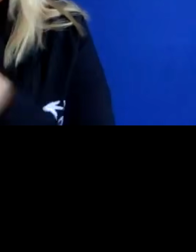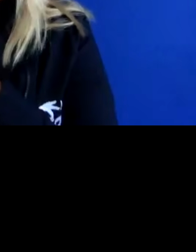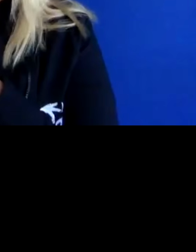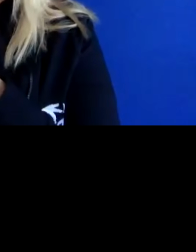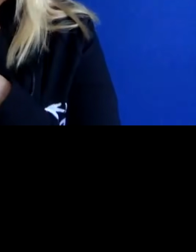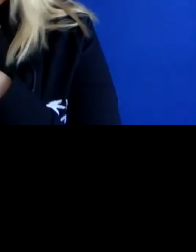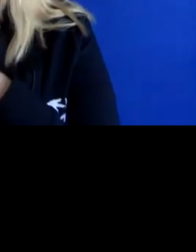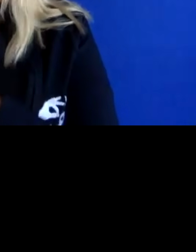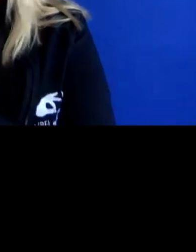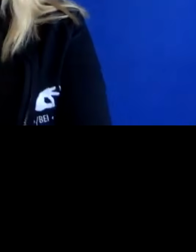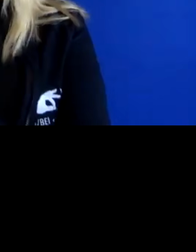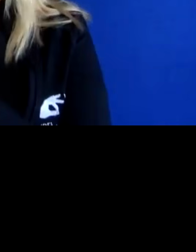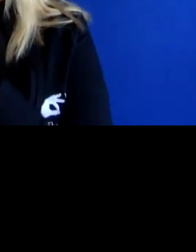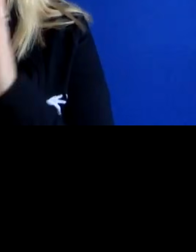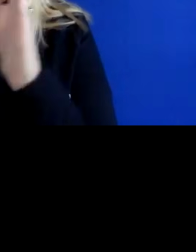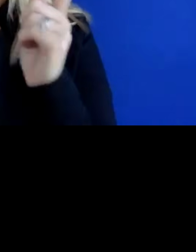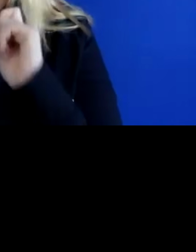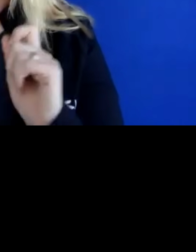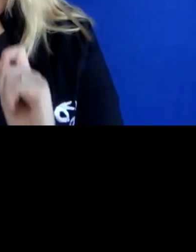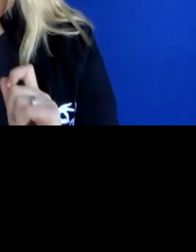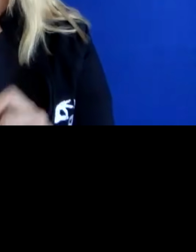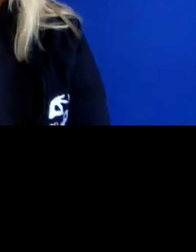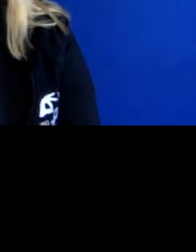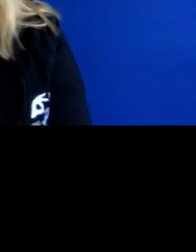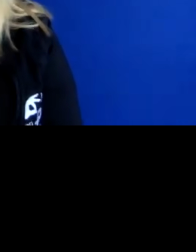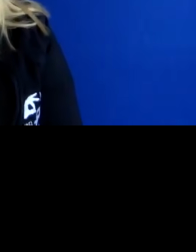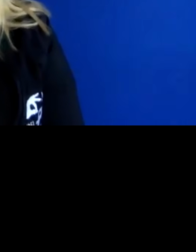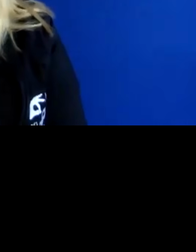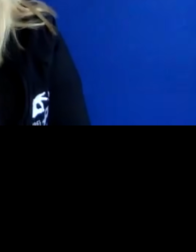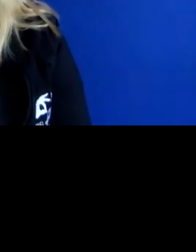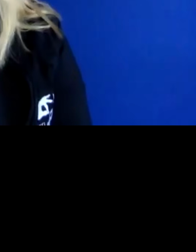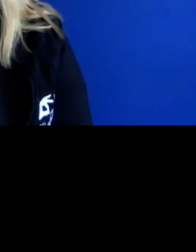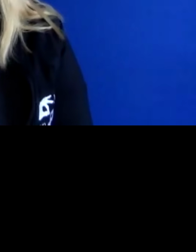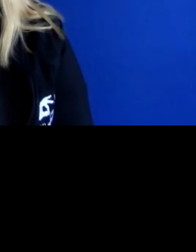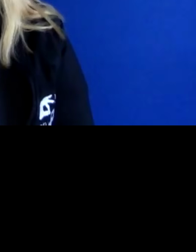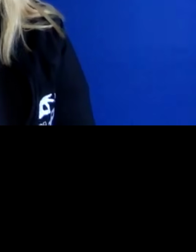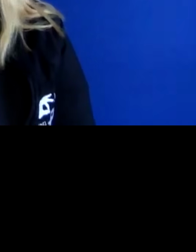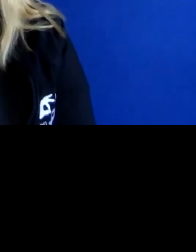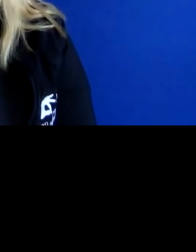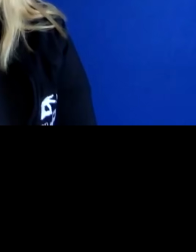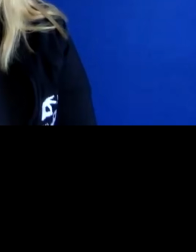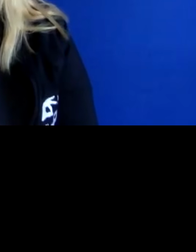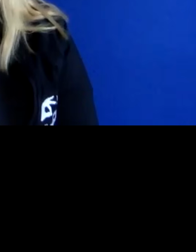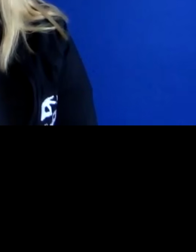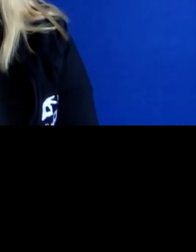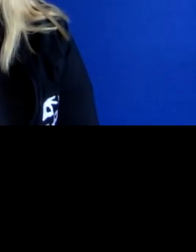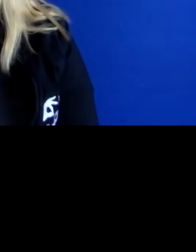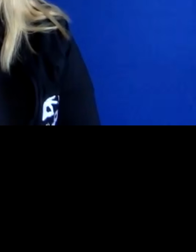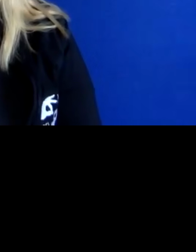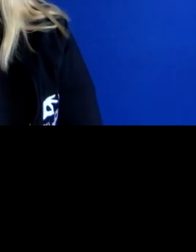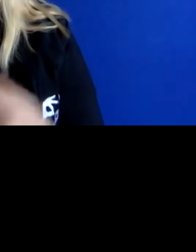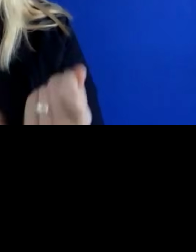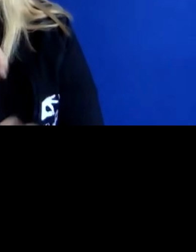Yeah, especially if there were like, dev terms, because I'm not a developer.